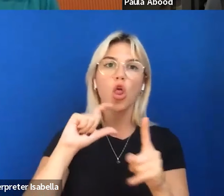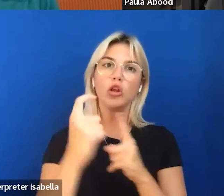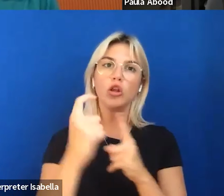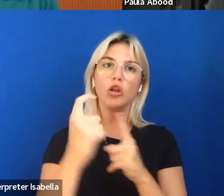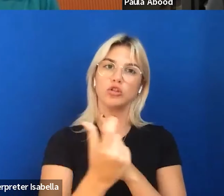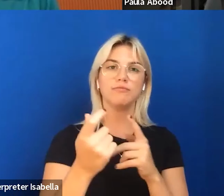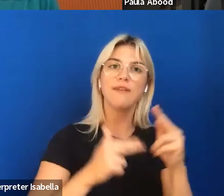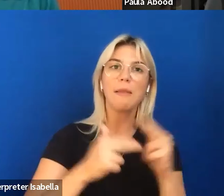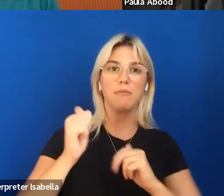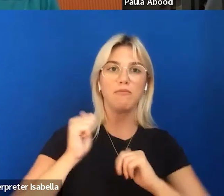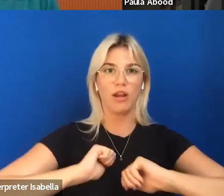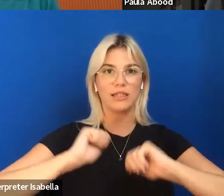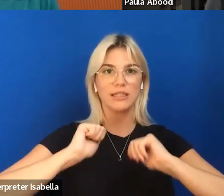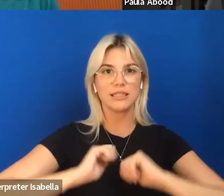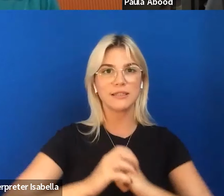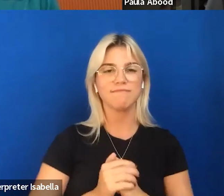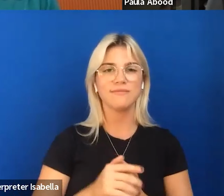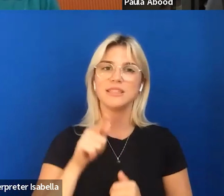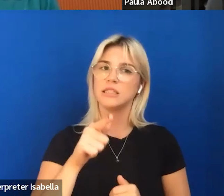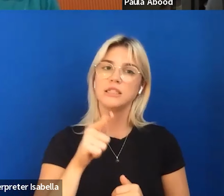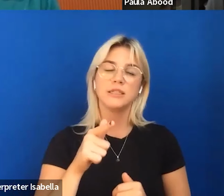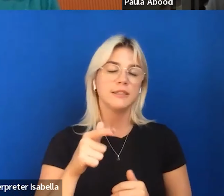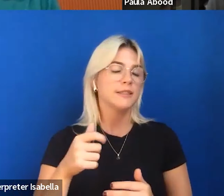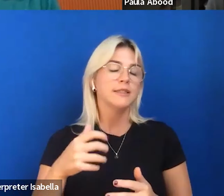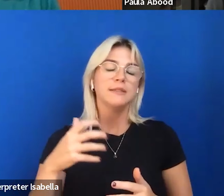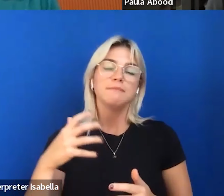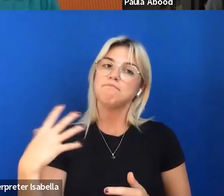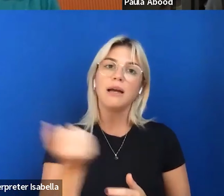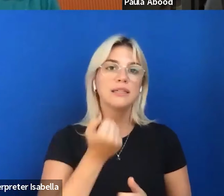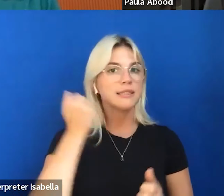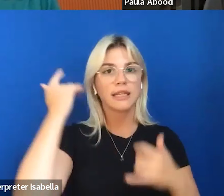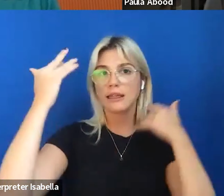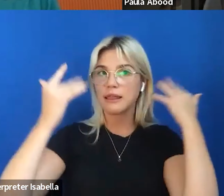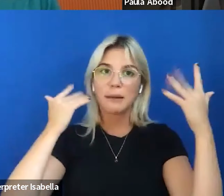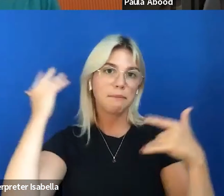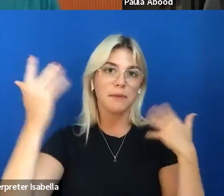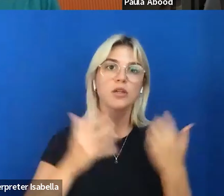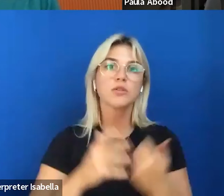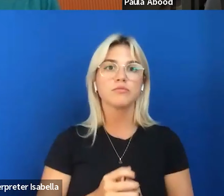this is a critical consideration because we work with, by and for community.